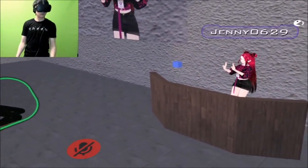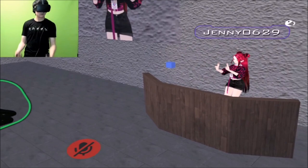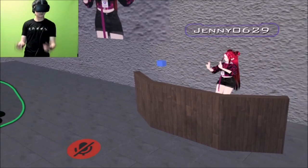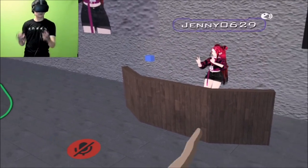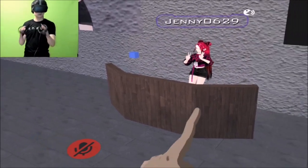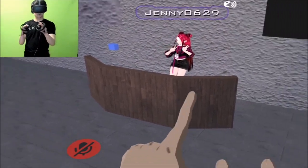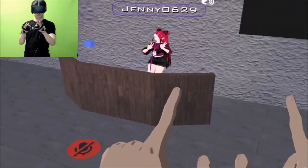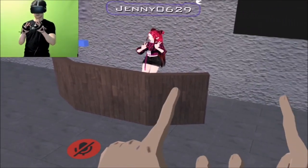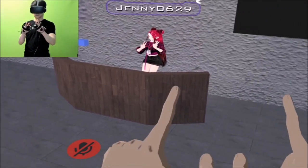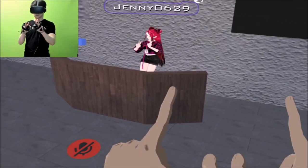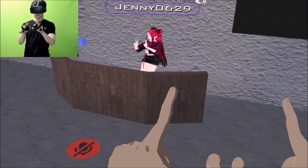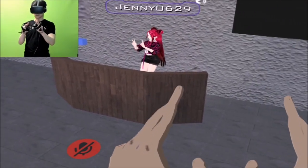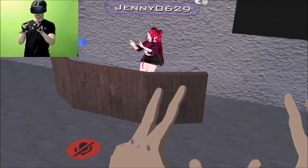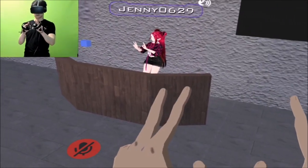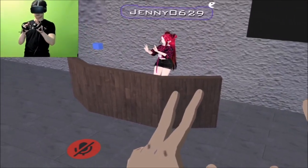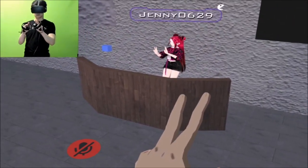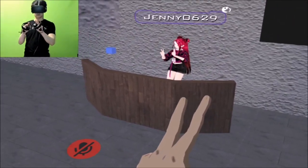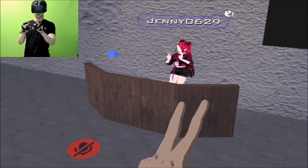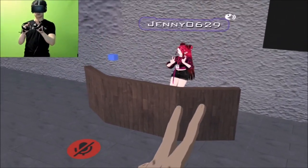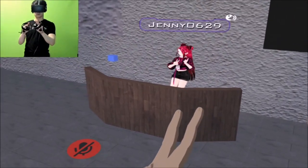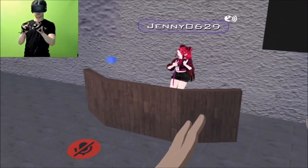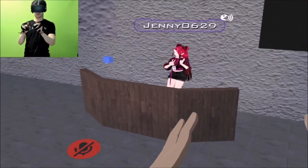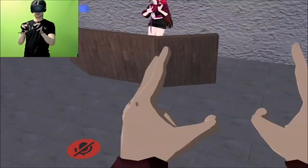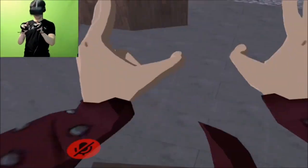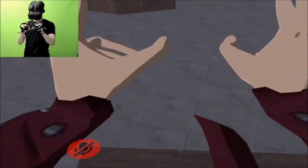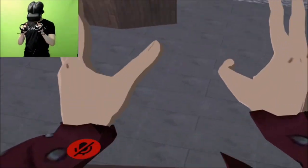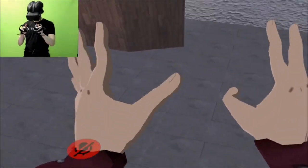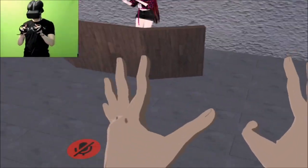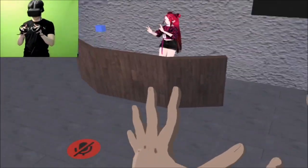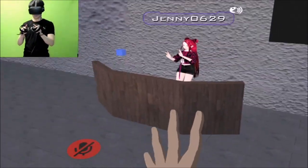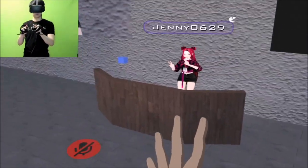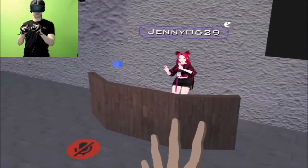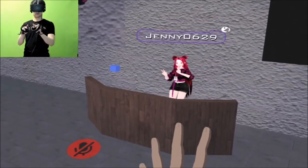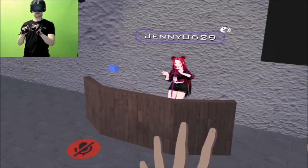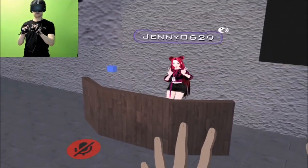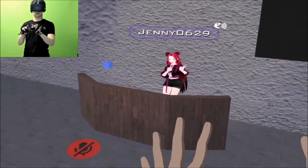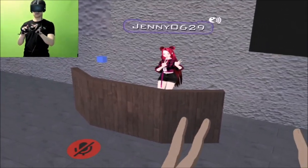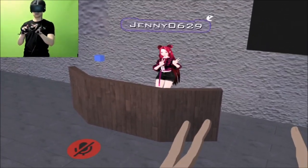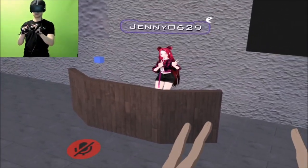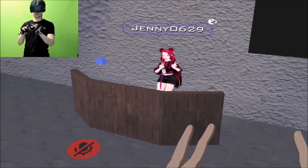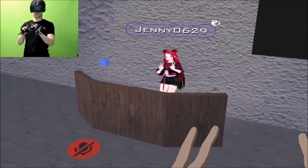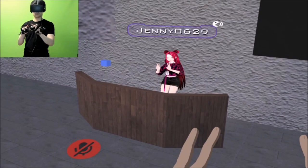Ready